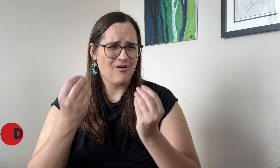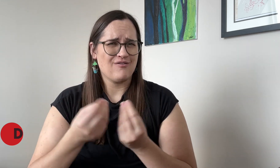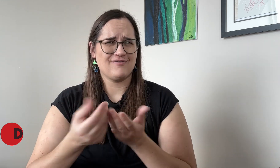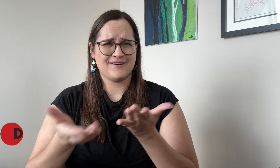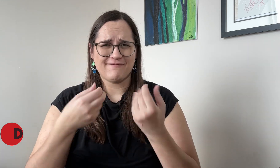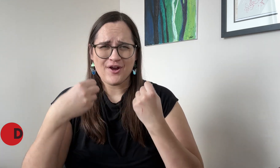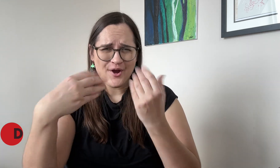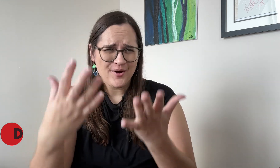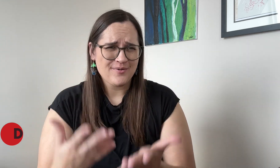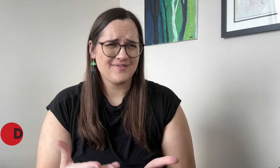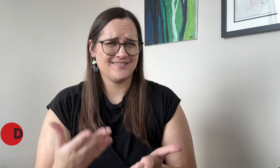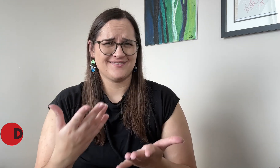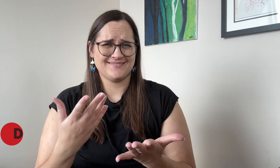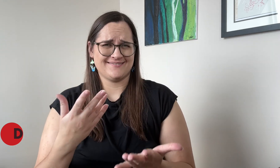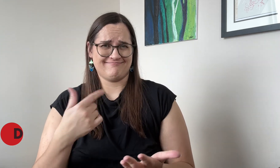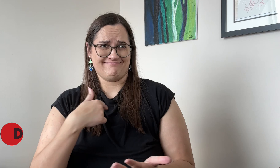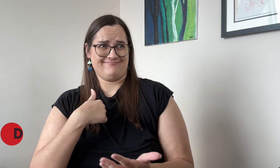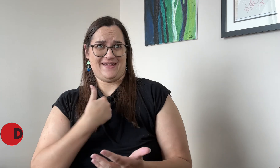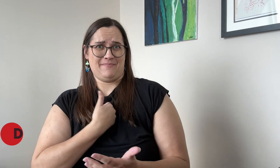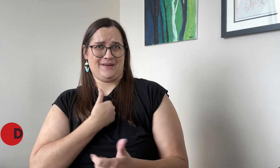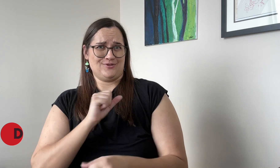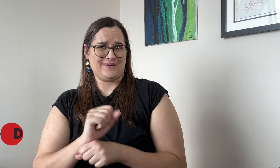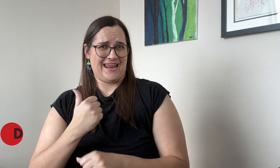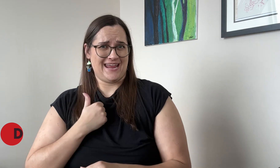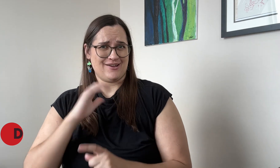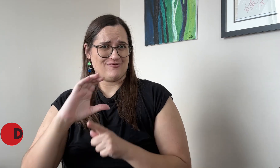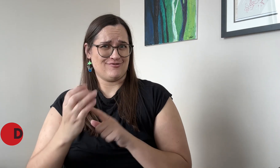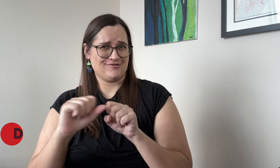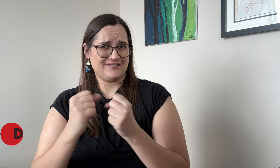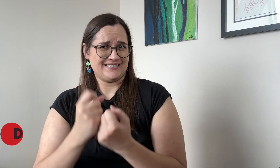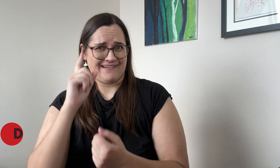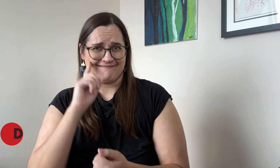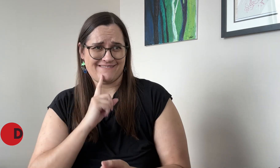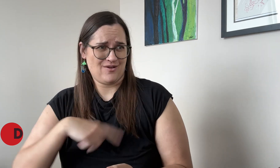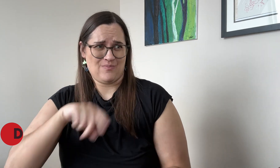I myself work at Canadian Cultural Society of the Deaf (CCSD) and